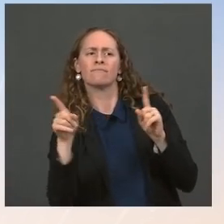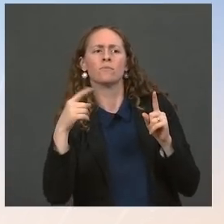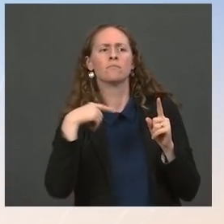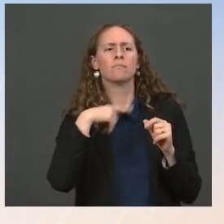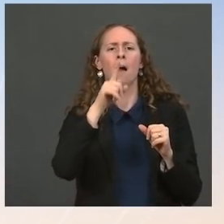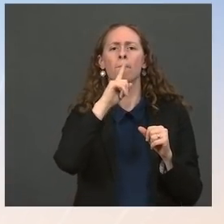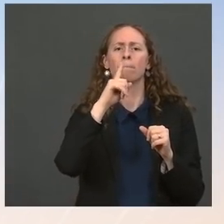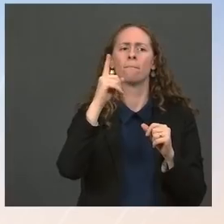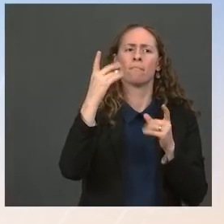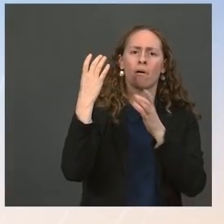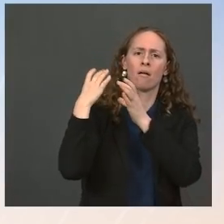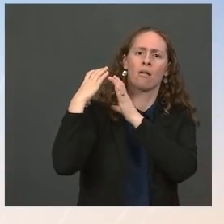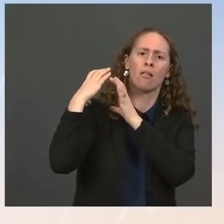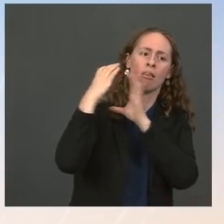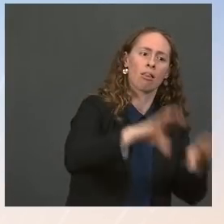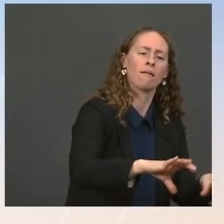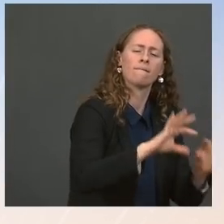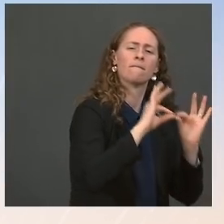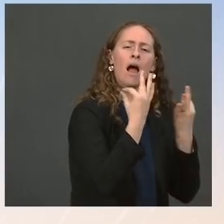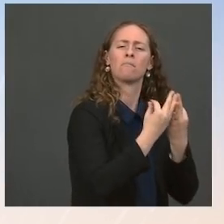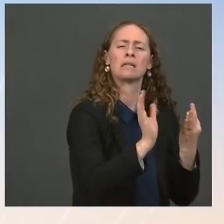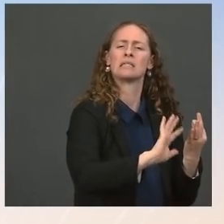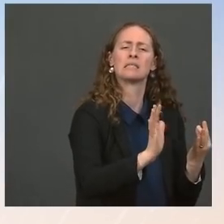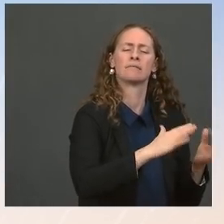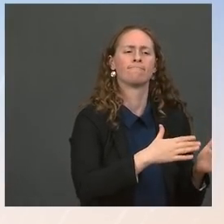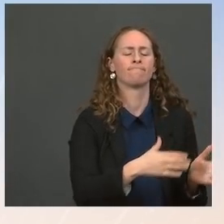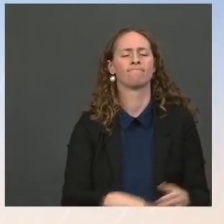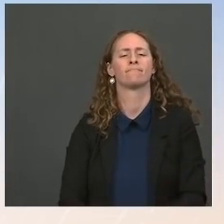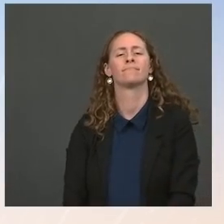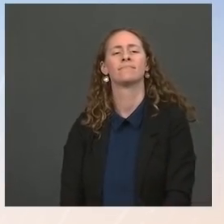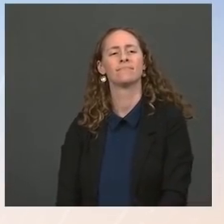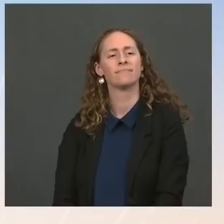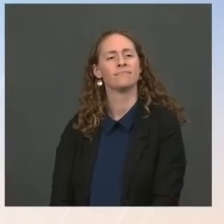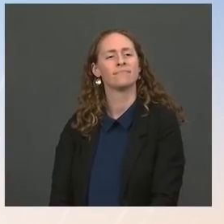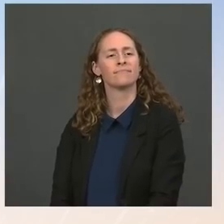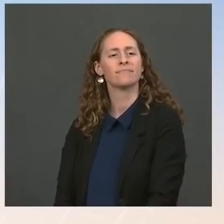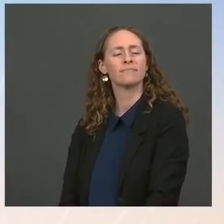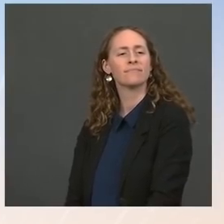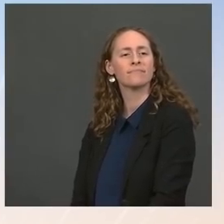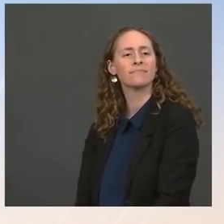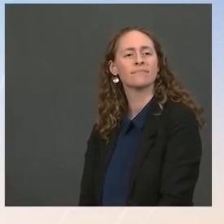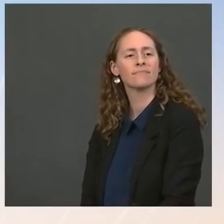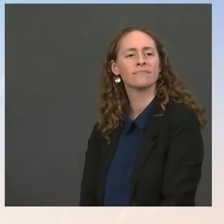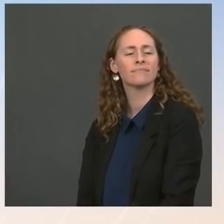The Press: And then, if the President has also pointed to this situation as a good reason to pass